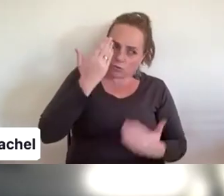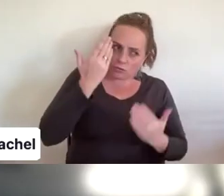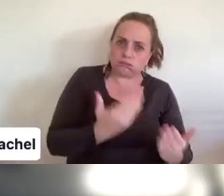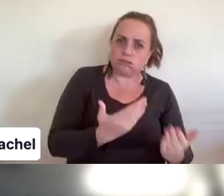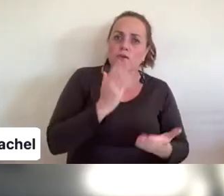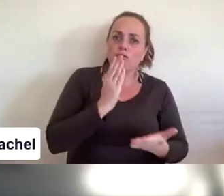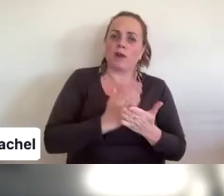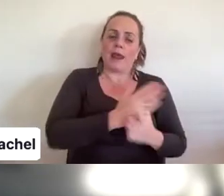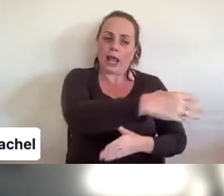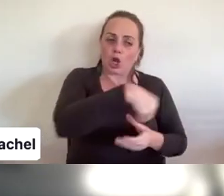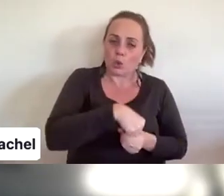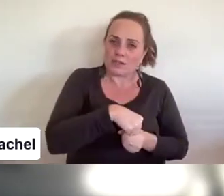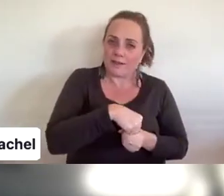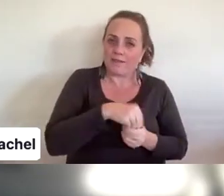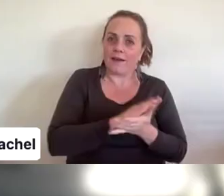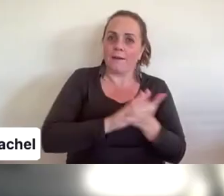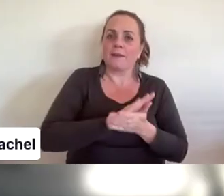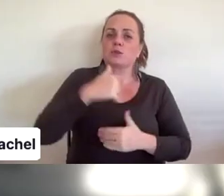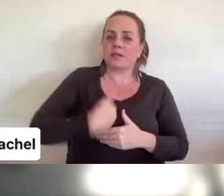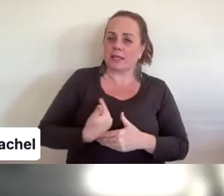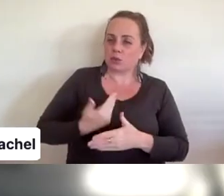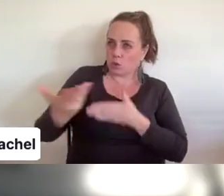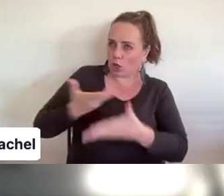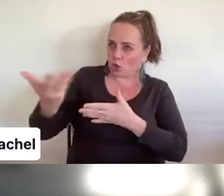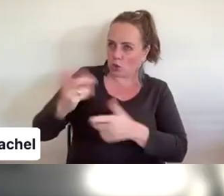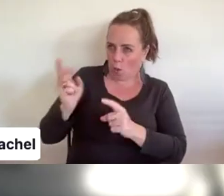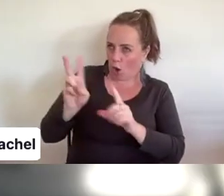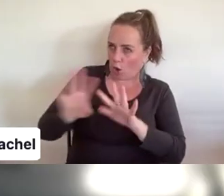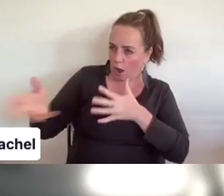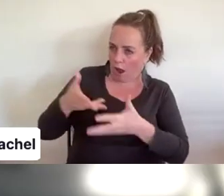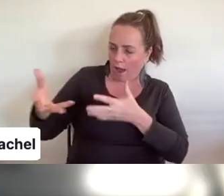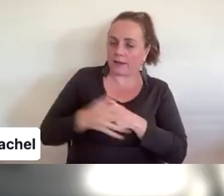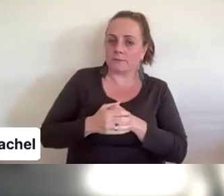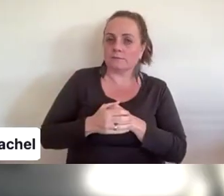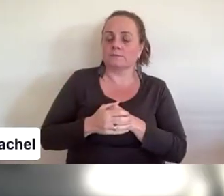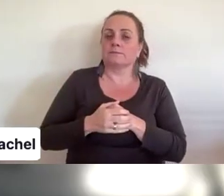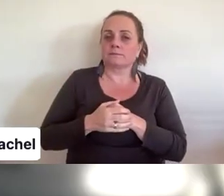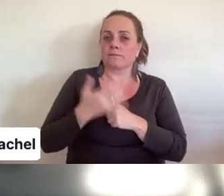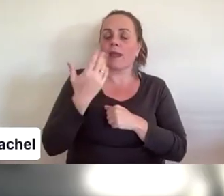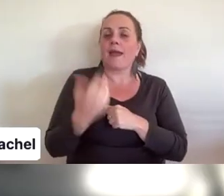these need to be negotiated. But there are two insights from these kinds of experiments that feel